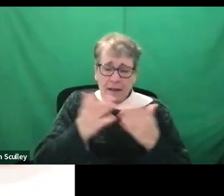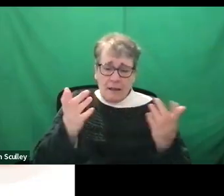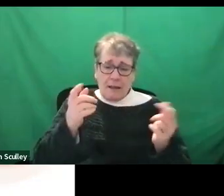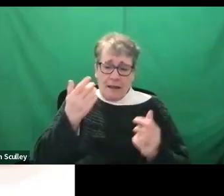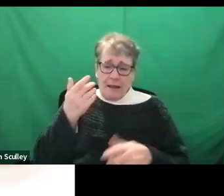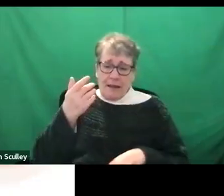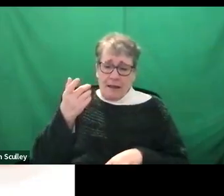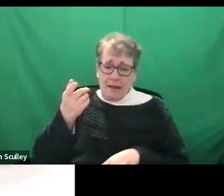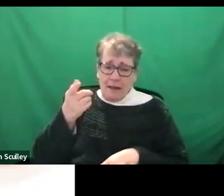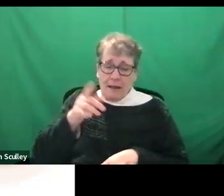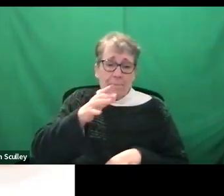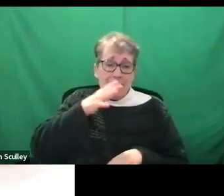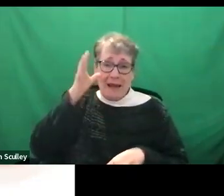then it can be rather difficult.